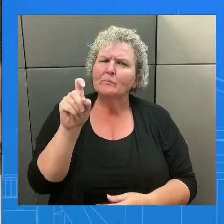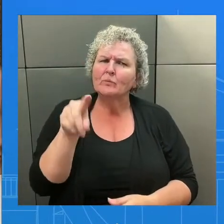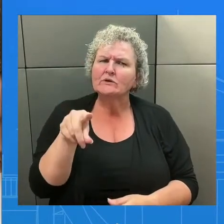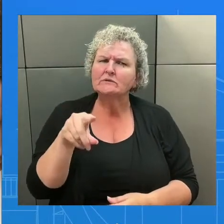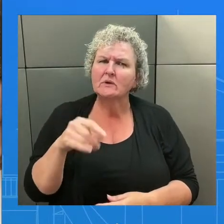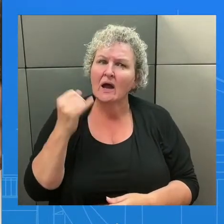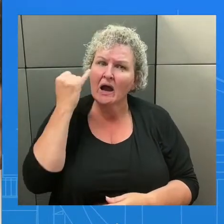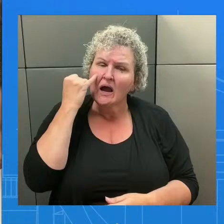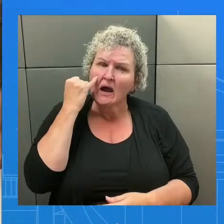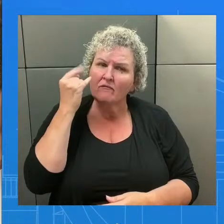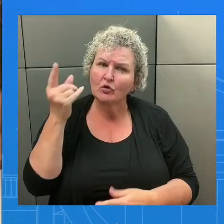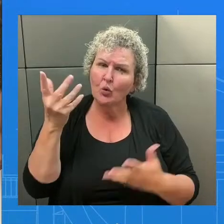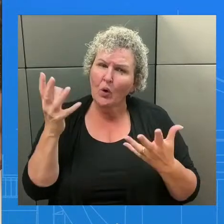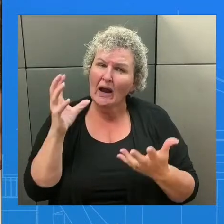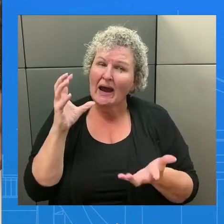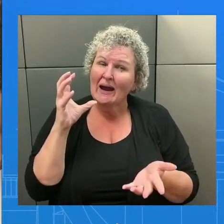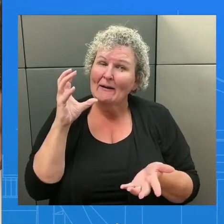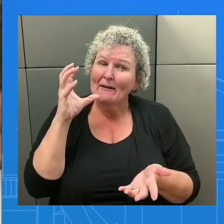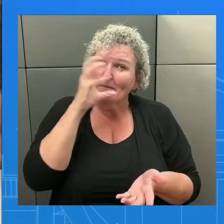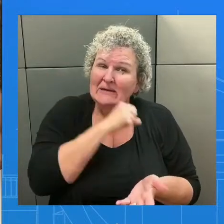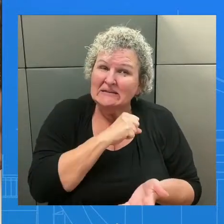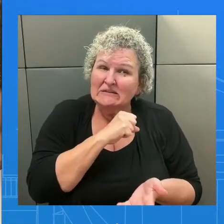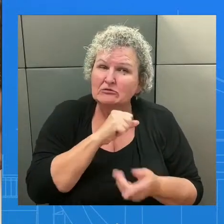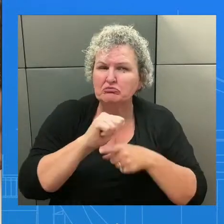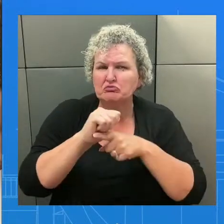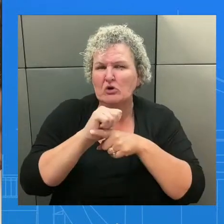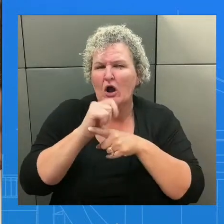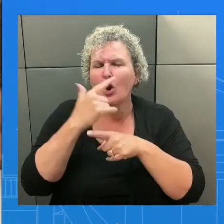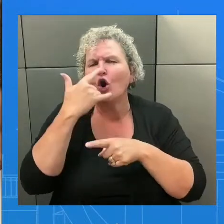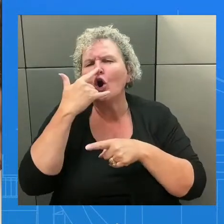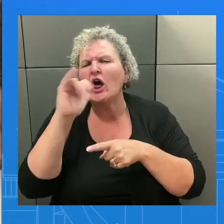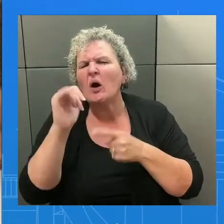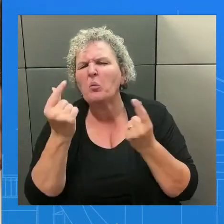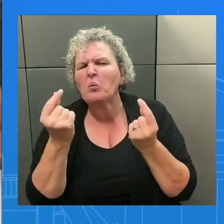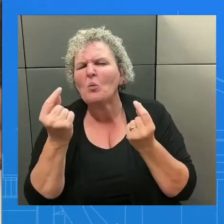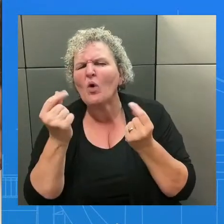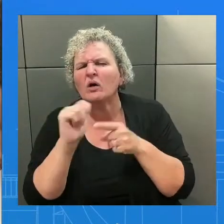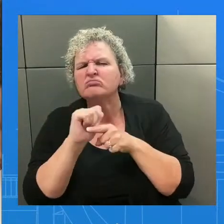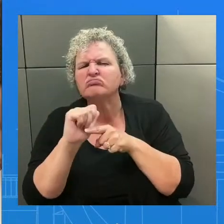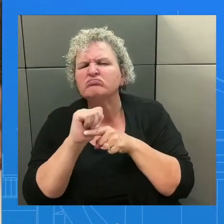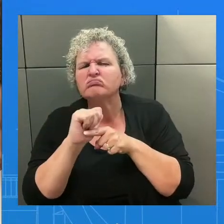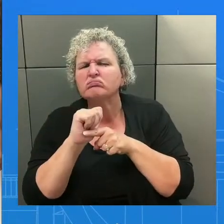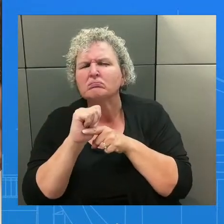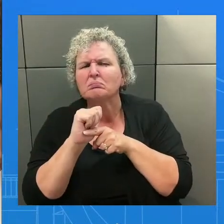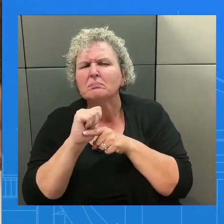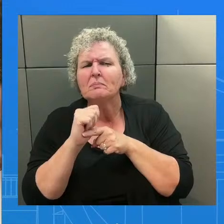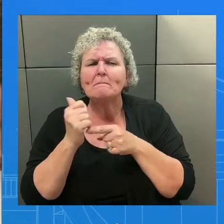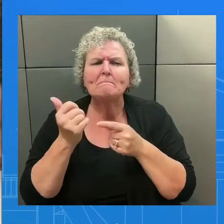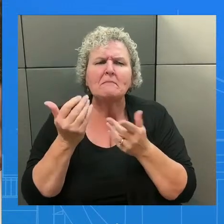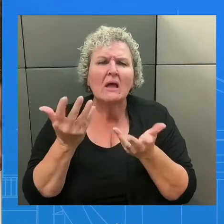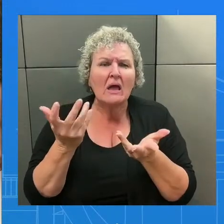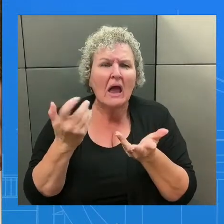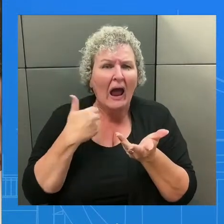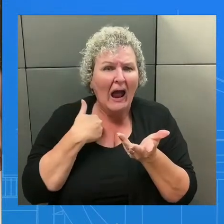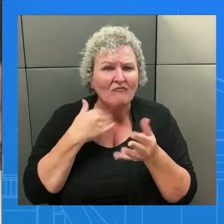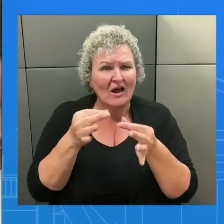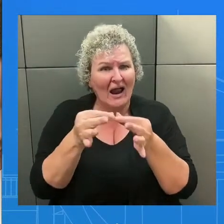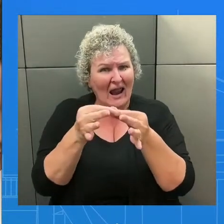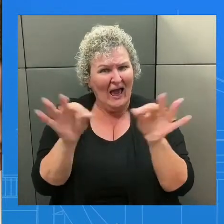what would the training even look like, given the language barrier? And once these North Korean soldiers are deployed, like, what would the command structure even look like, given --